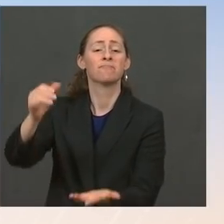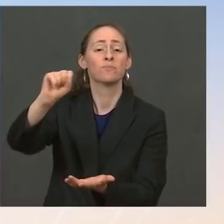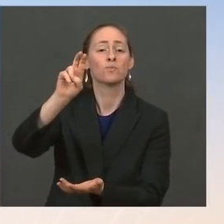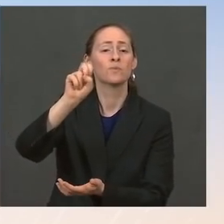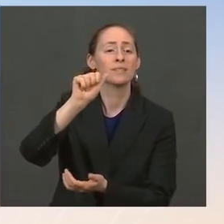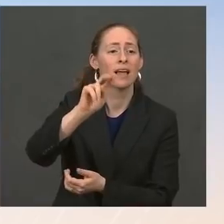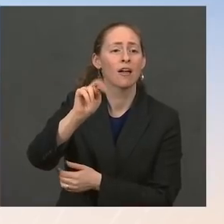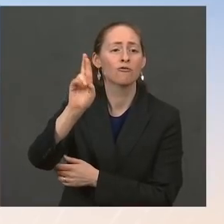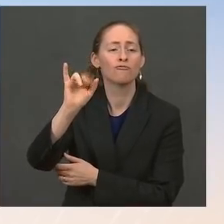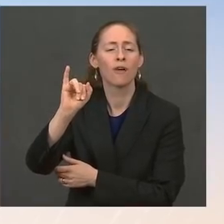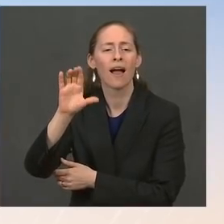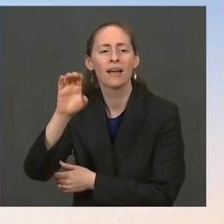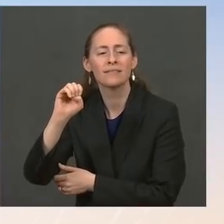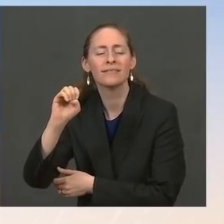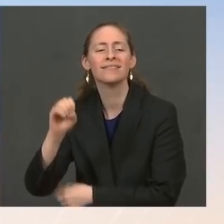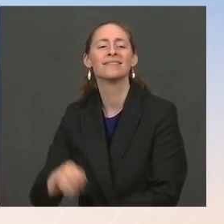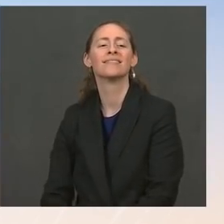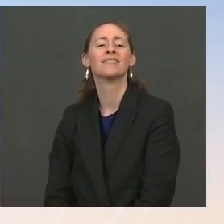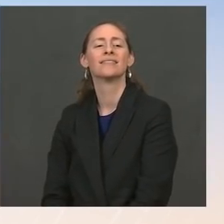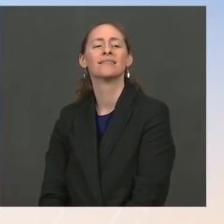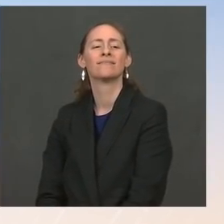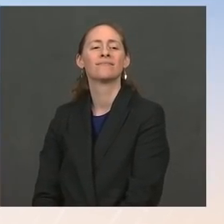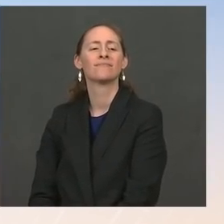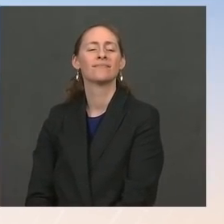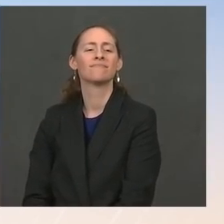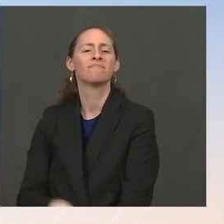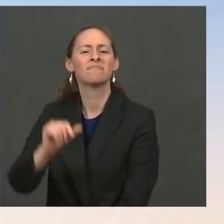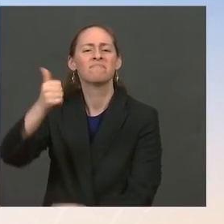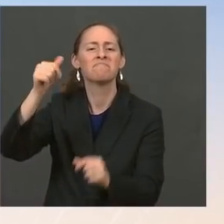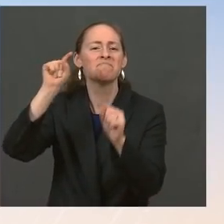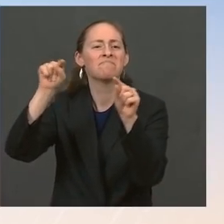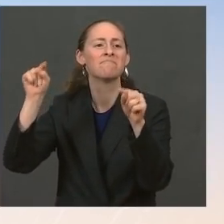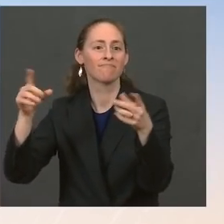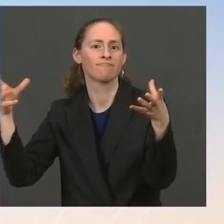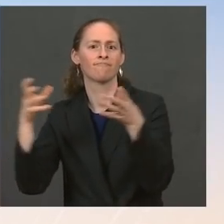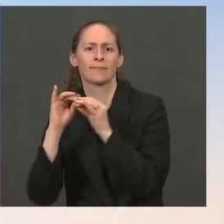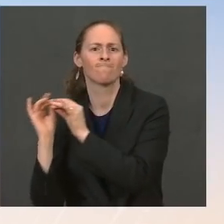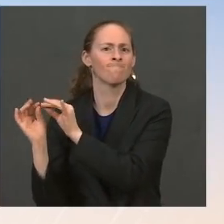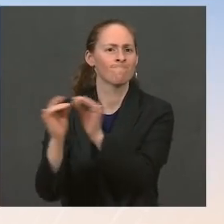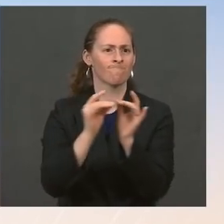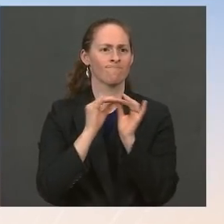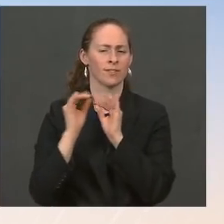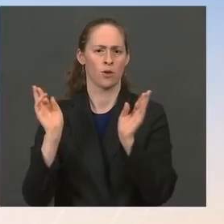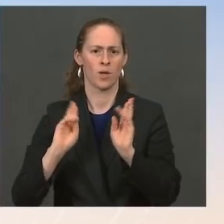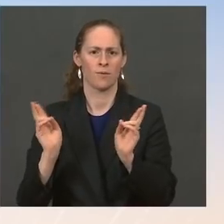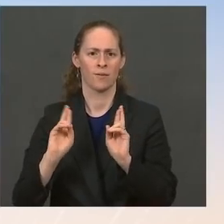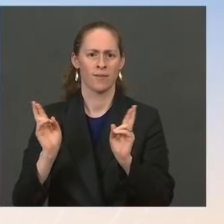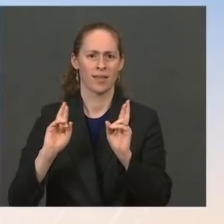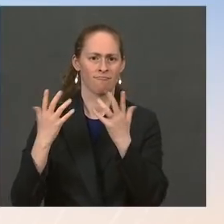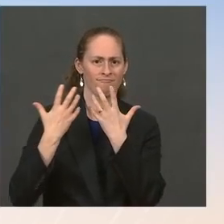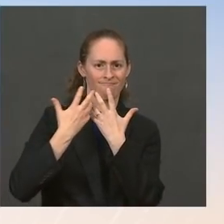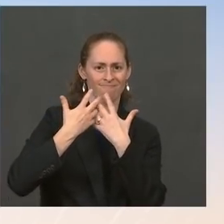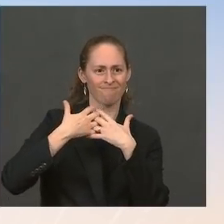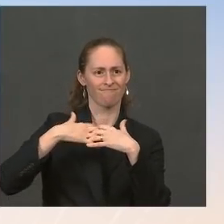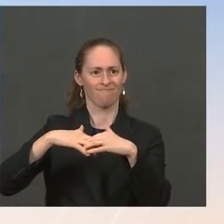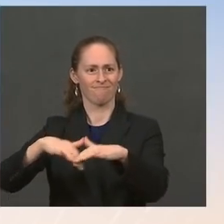I have certainly invited him to speak to all of you, and he has conveyed to me he is putting his head down and getting to work, as the President has asked him to do,